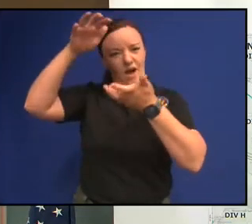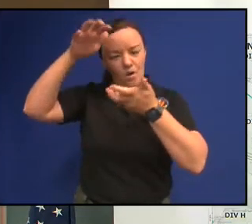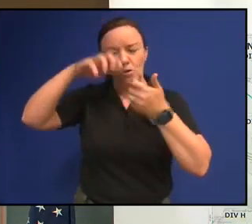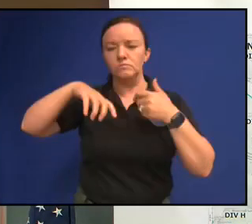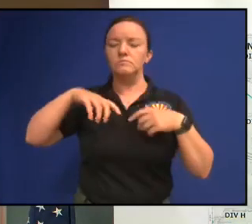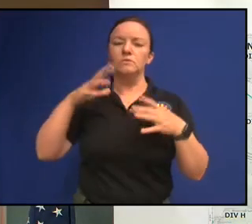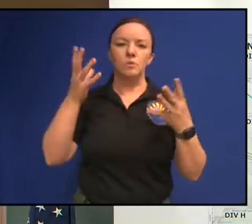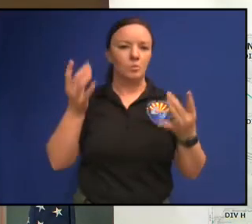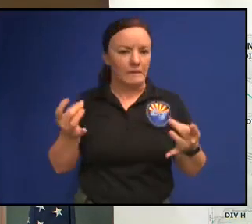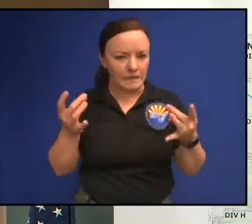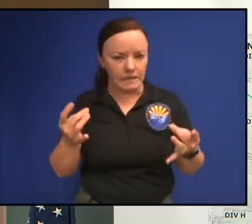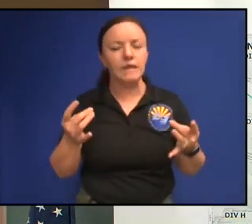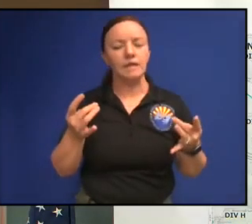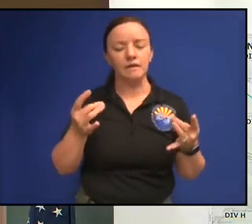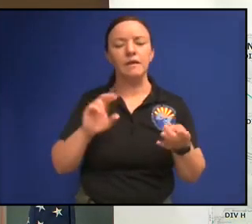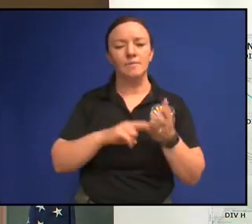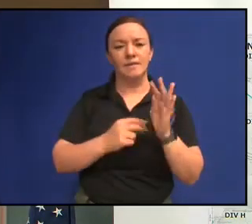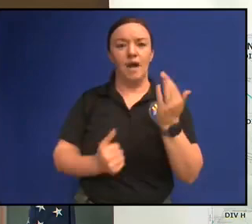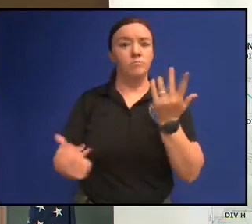INTERRUPTED THE MOMENTUM OVER THE FIRE.